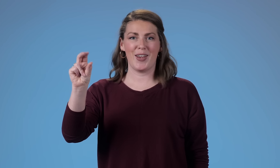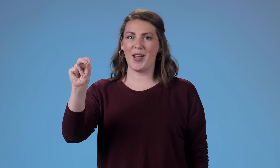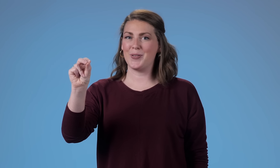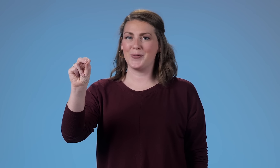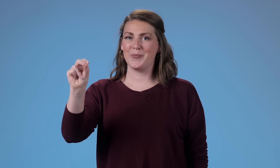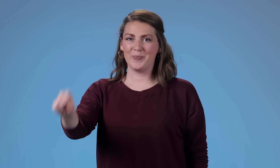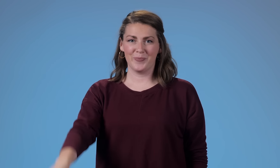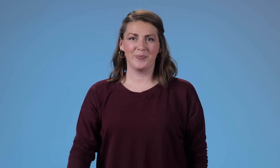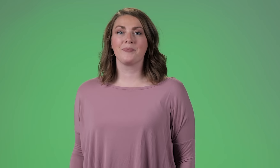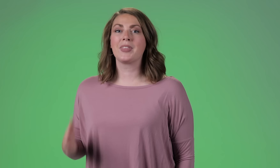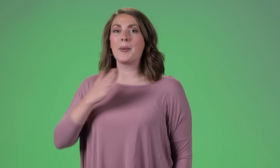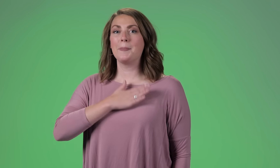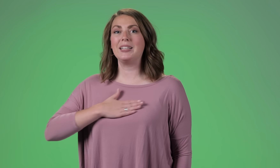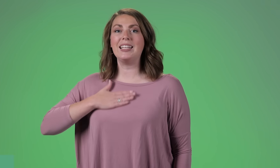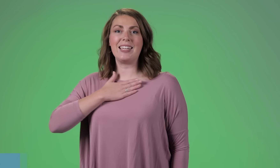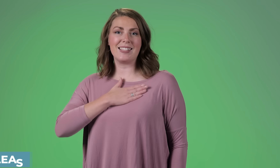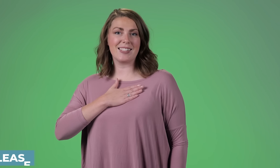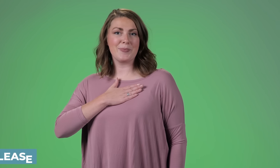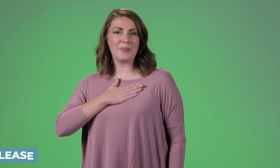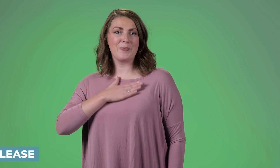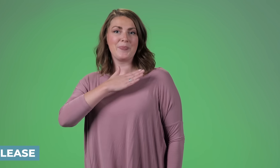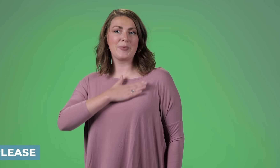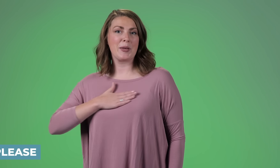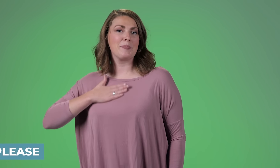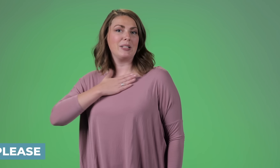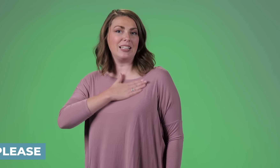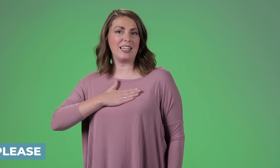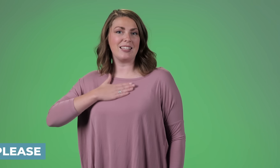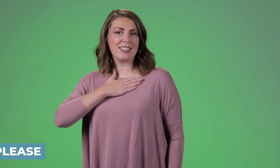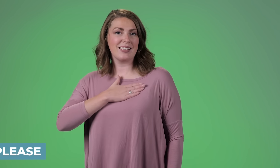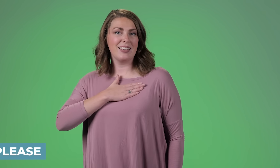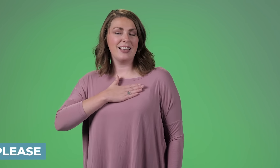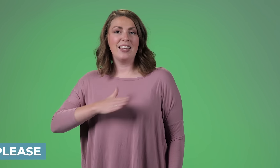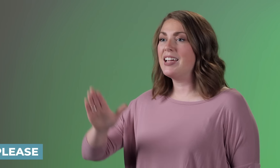No. Please, please.